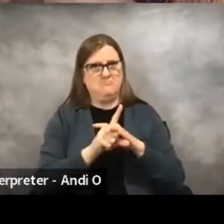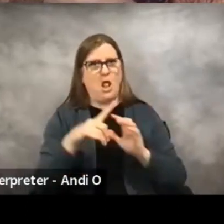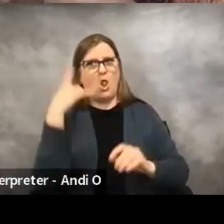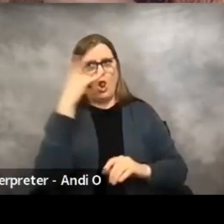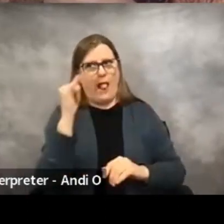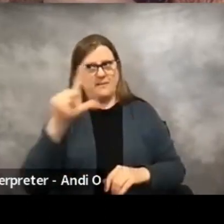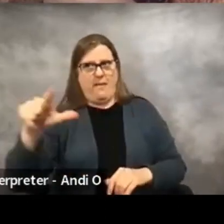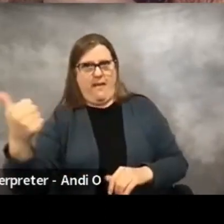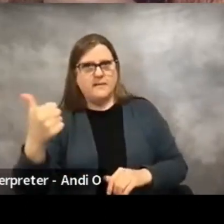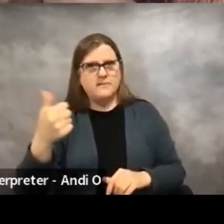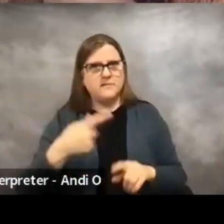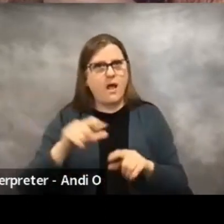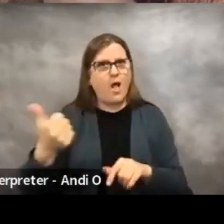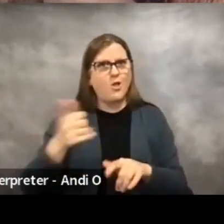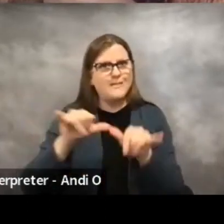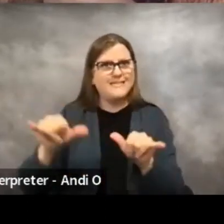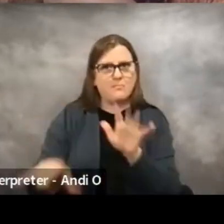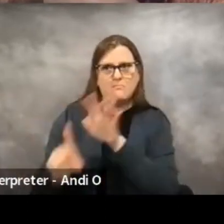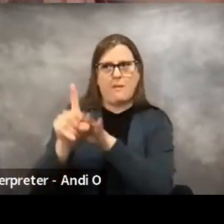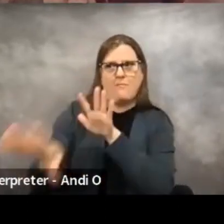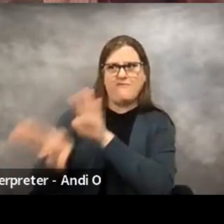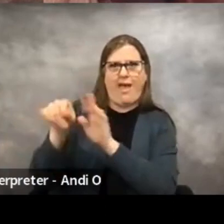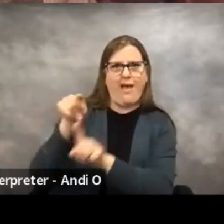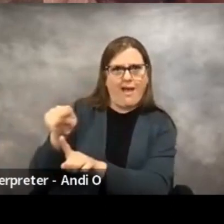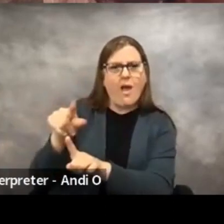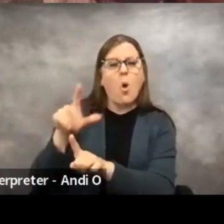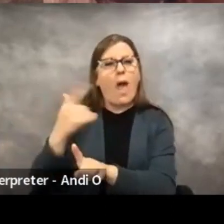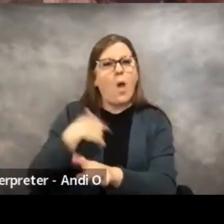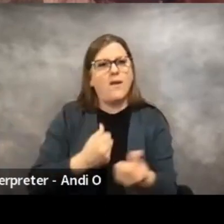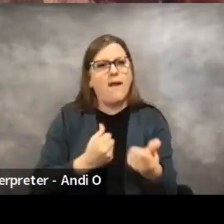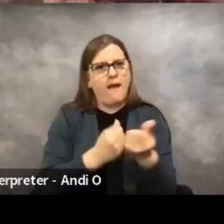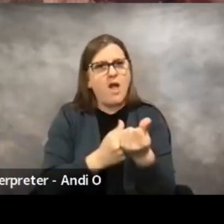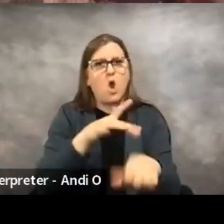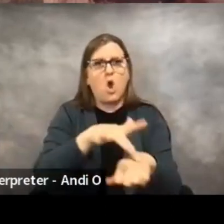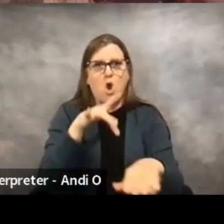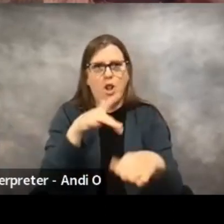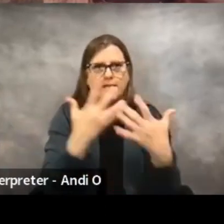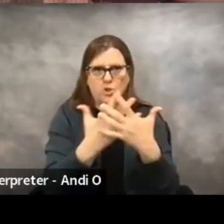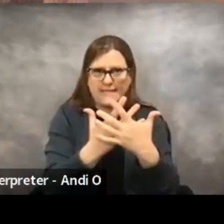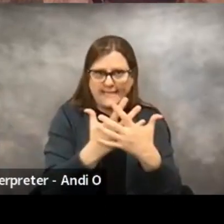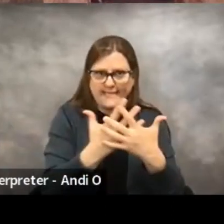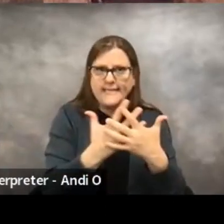systems. And that's why we advocate for early screening, as soon as you have the chance to